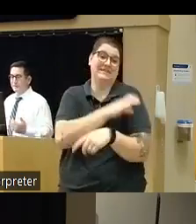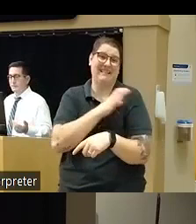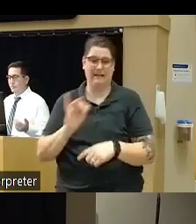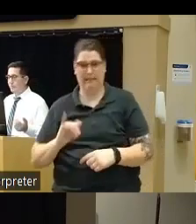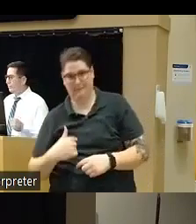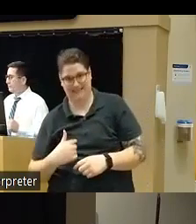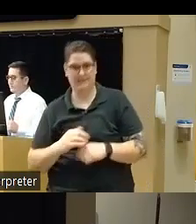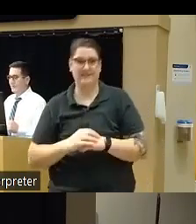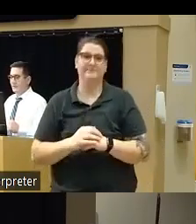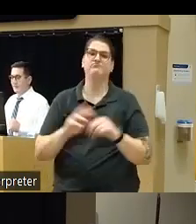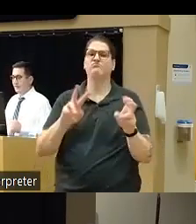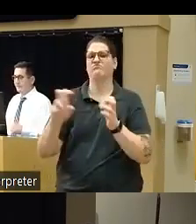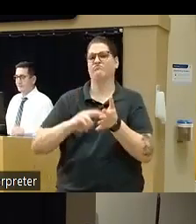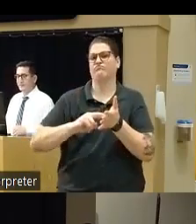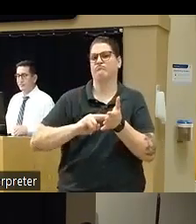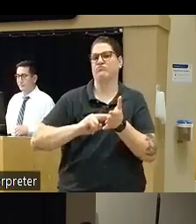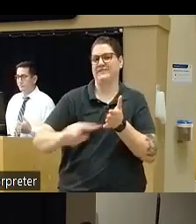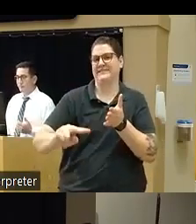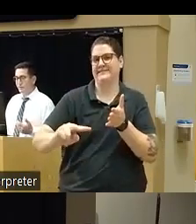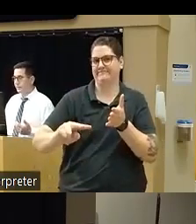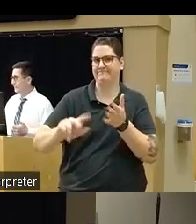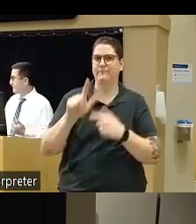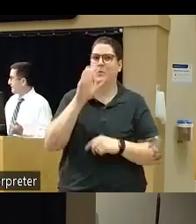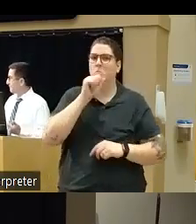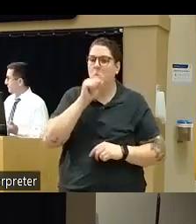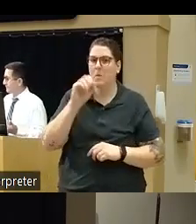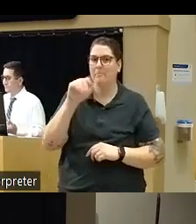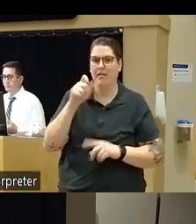asked to see a 21 year old Hispanic male he has a history of depression anxiety and first episode